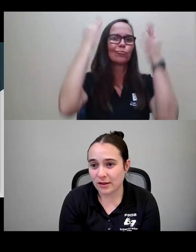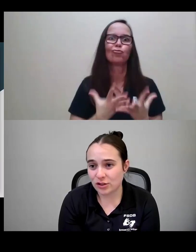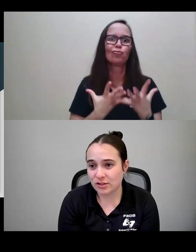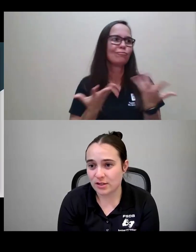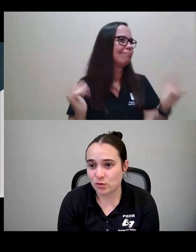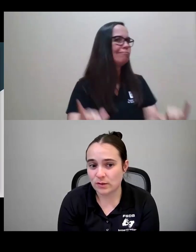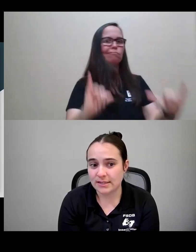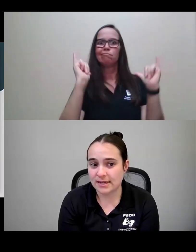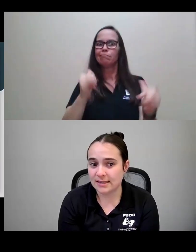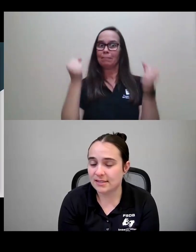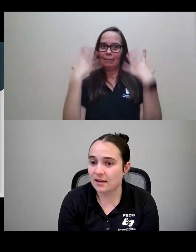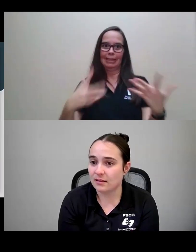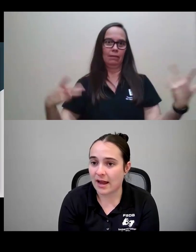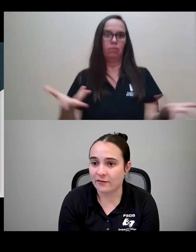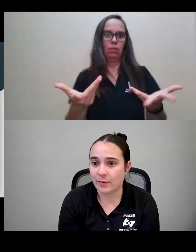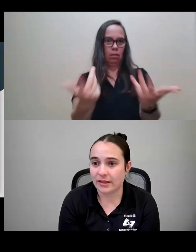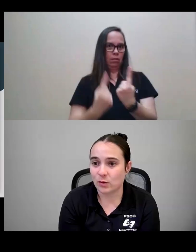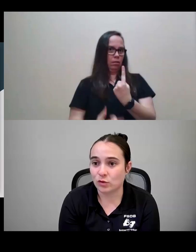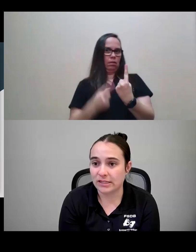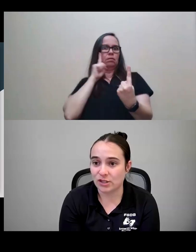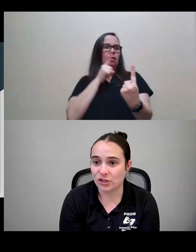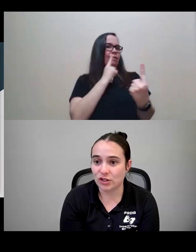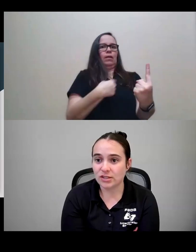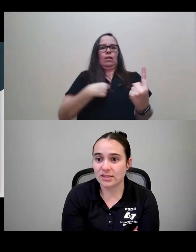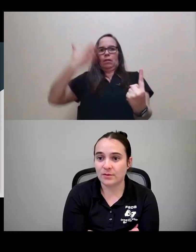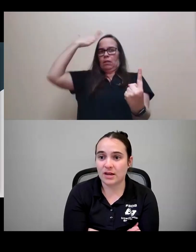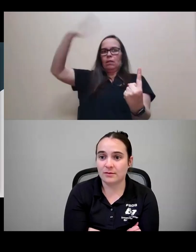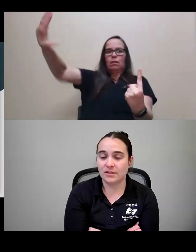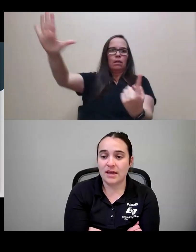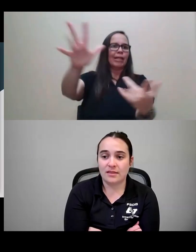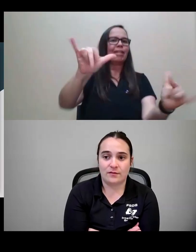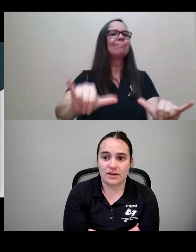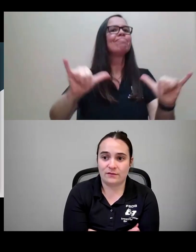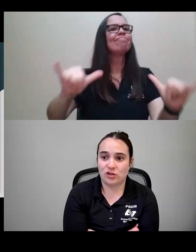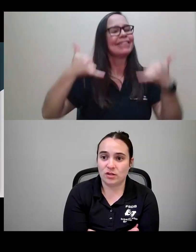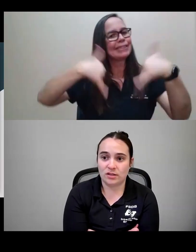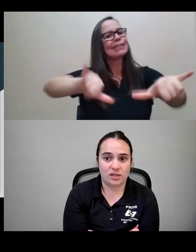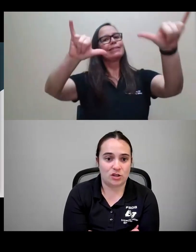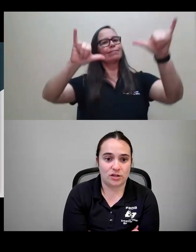are challenges that do exist. A lack of bilingual teachers. Sometimes they have a deaf student. The